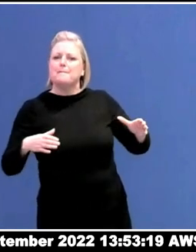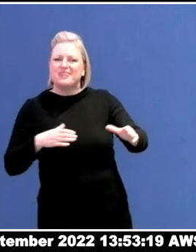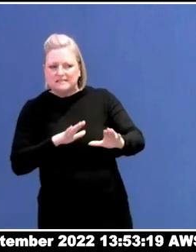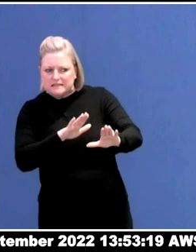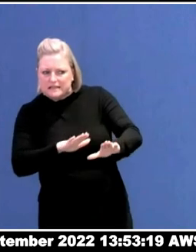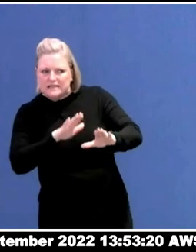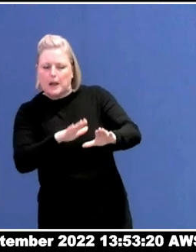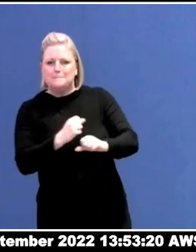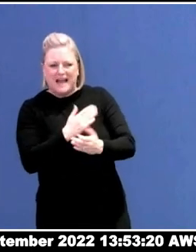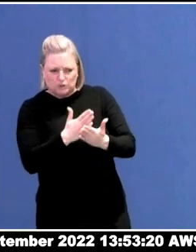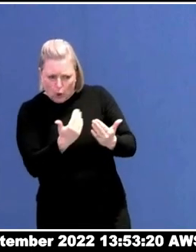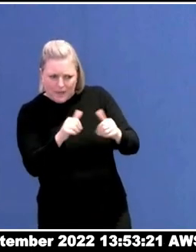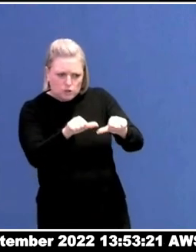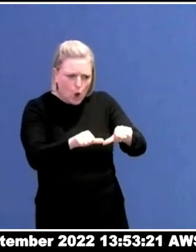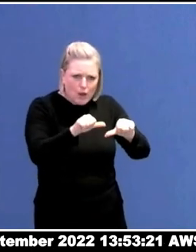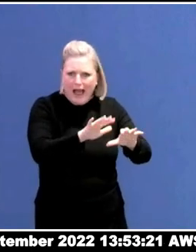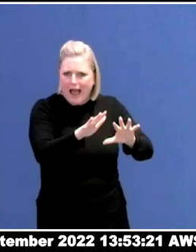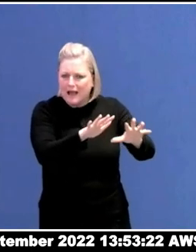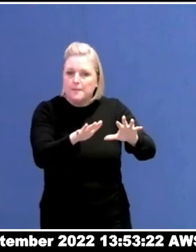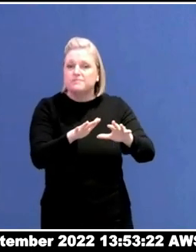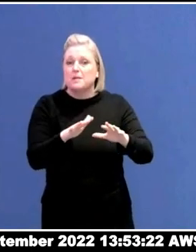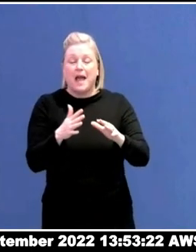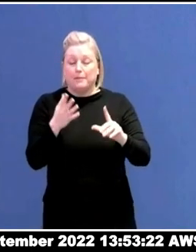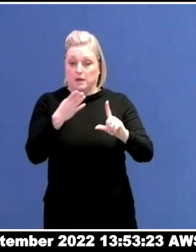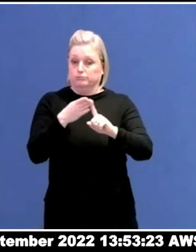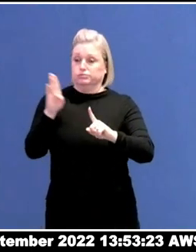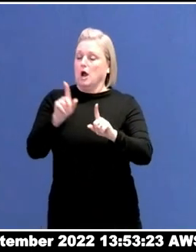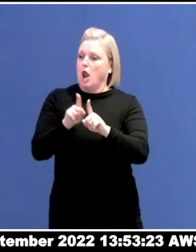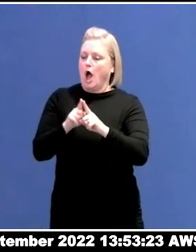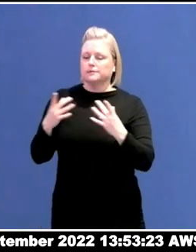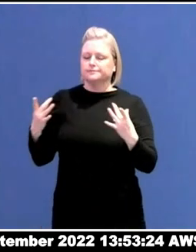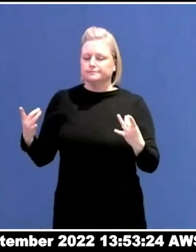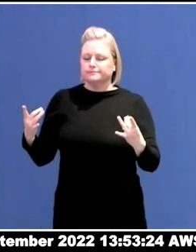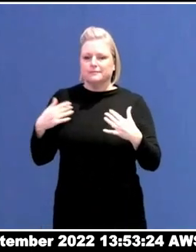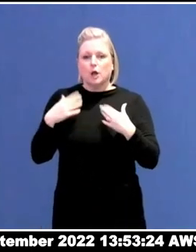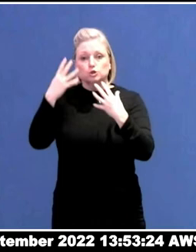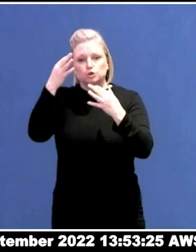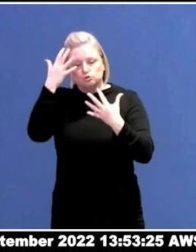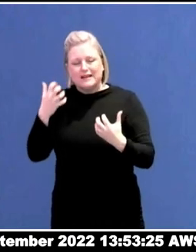Using stress management or relaxation techniques such as breathing exercises. Giving the person space, offering the person choice.